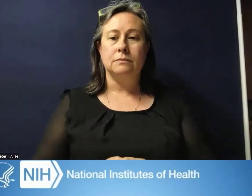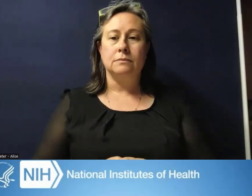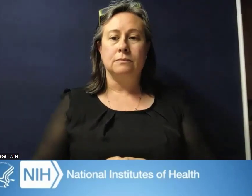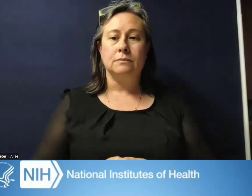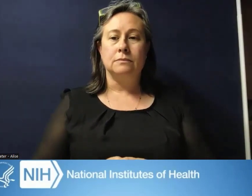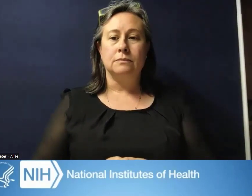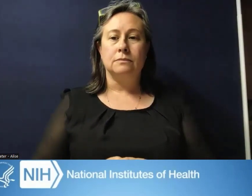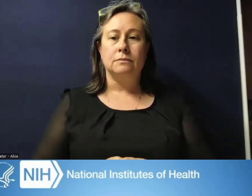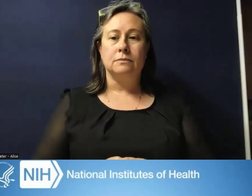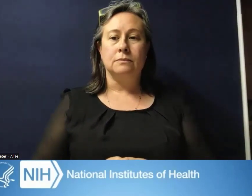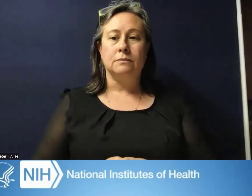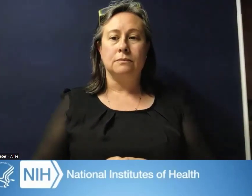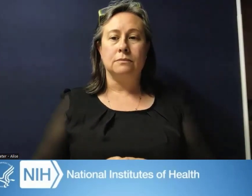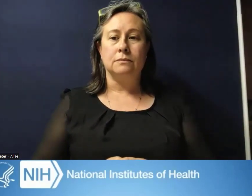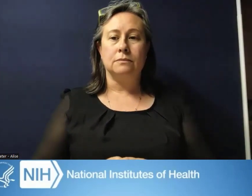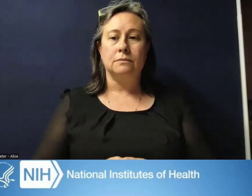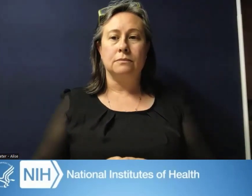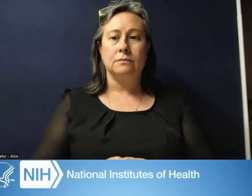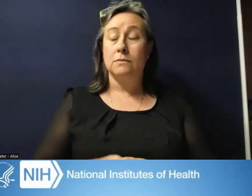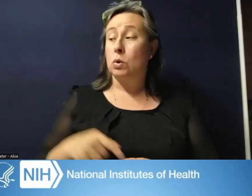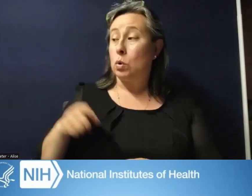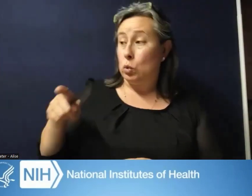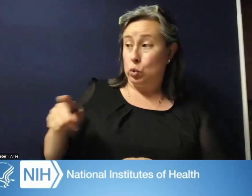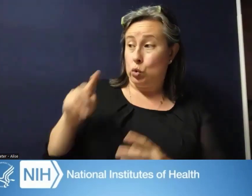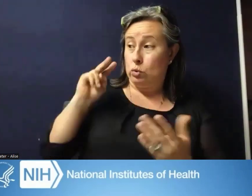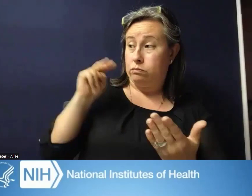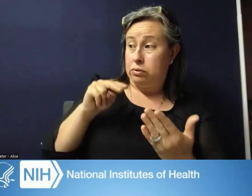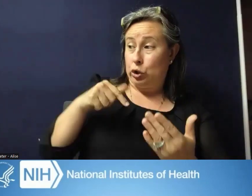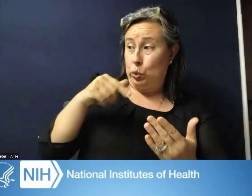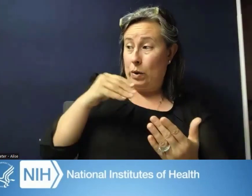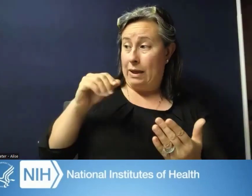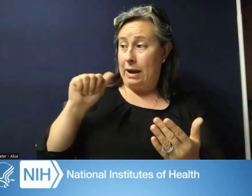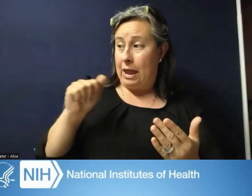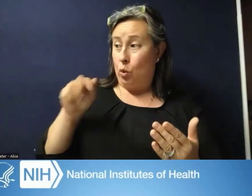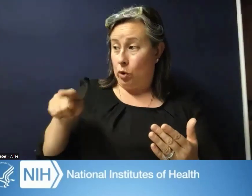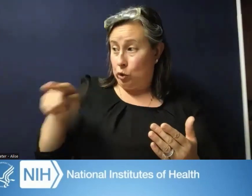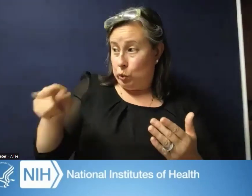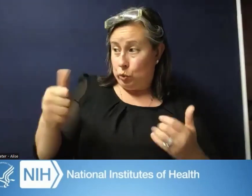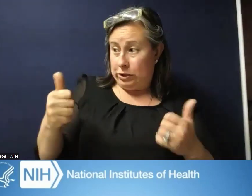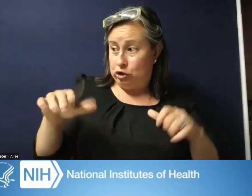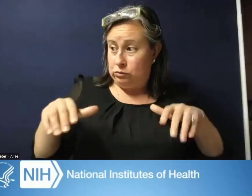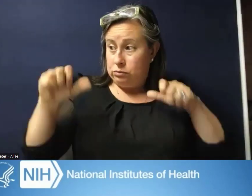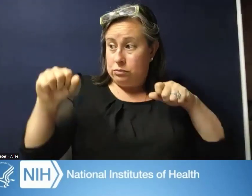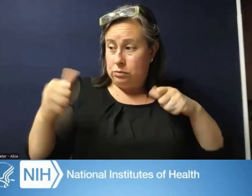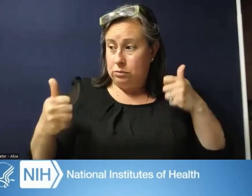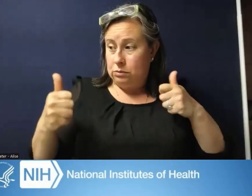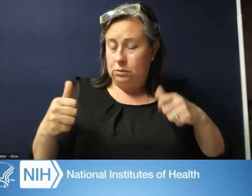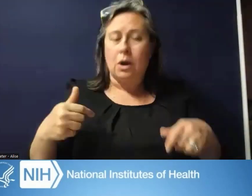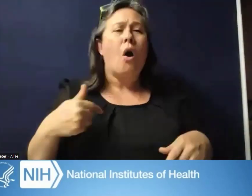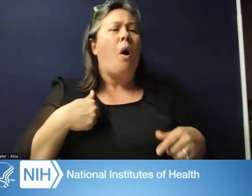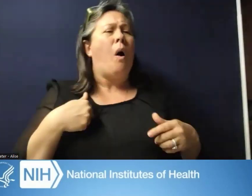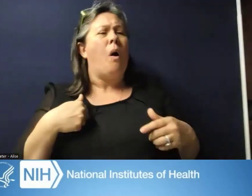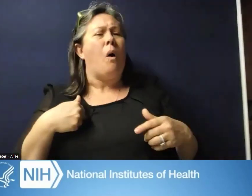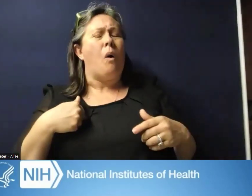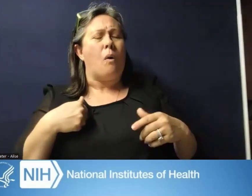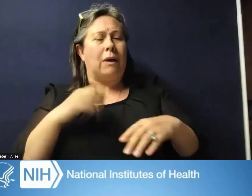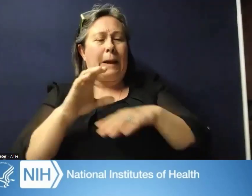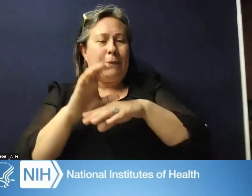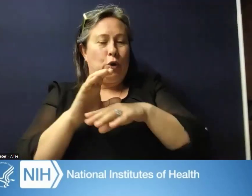So are you fielding the Q and A? Or should I take a look? Kasima Garst: No, I got it right here. Sorry, my computer accidentally ... Alan Whatley: Kasima Garst: ... Muted on me. Alan Whatley: Mm-hmm.